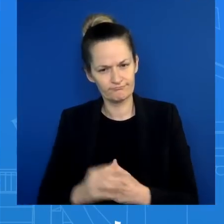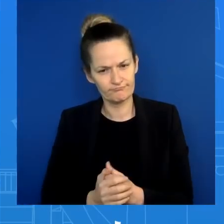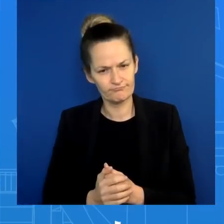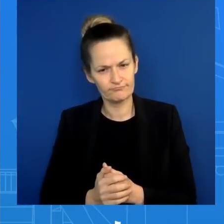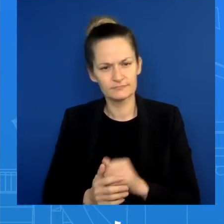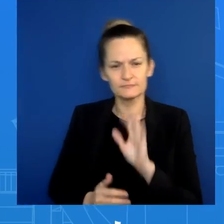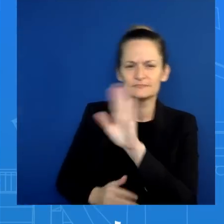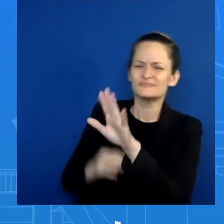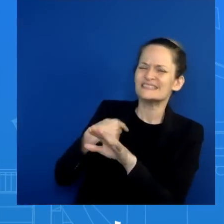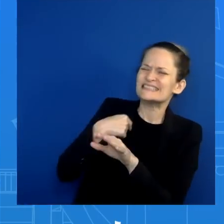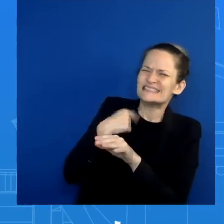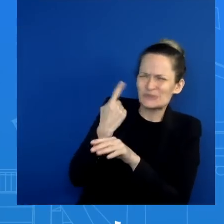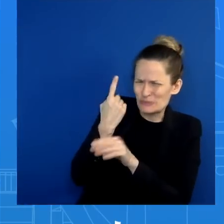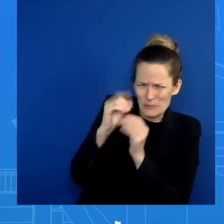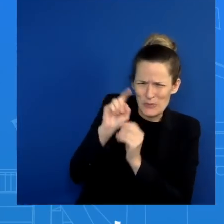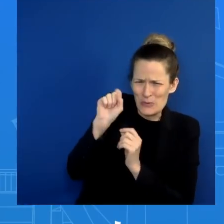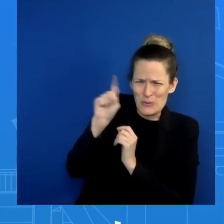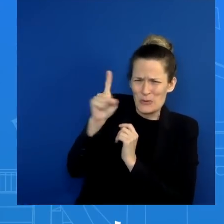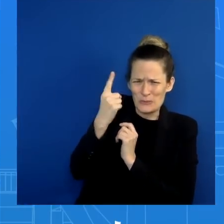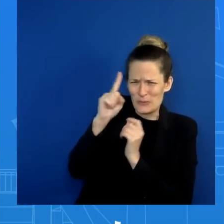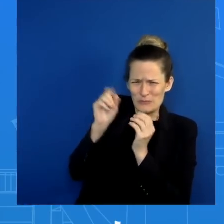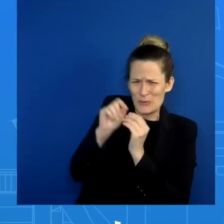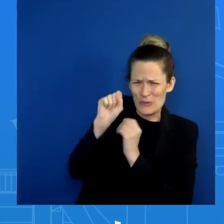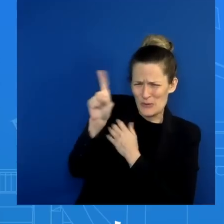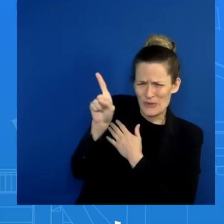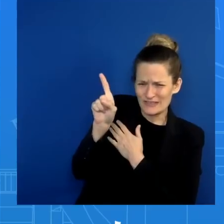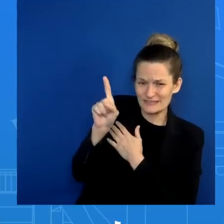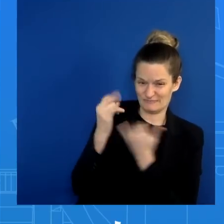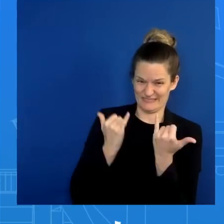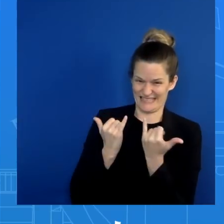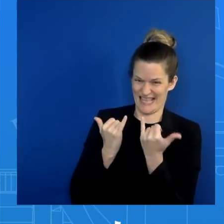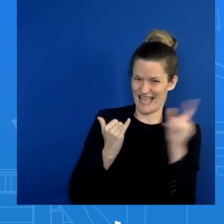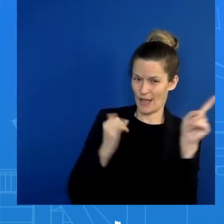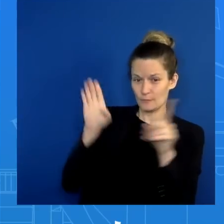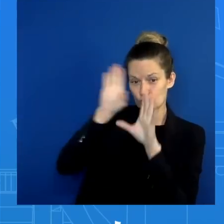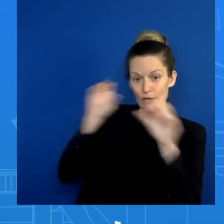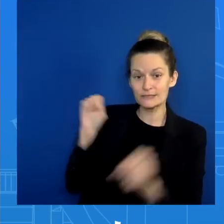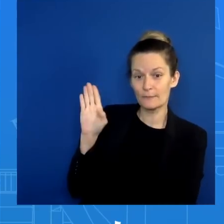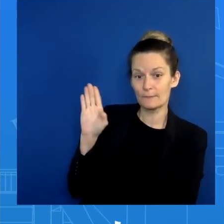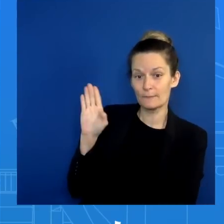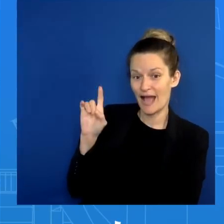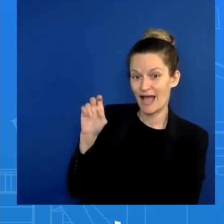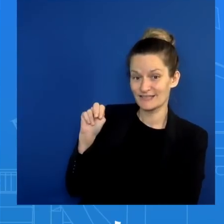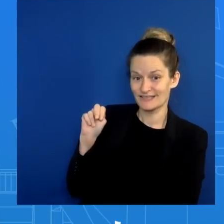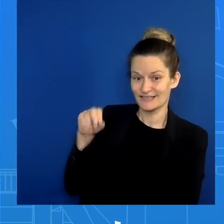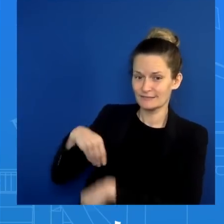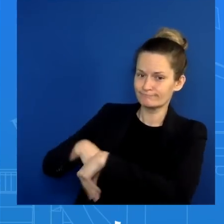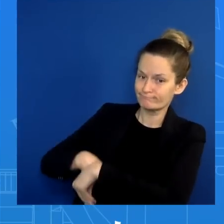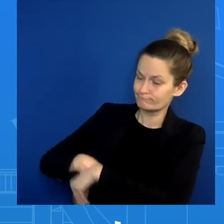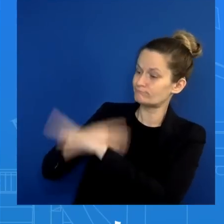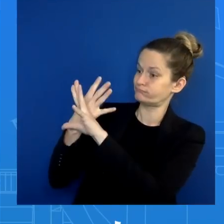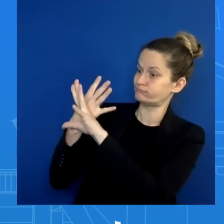I don't think there's a reason. Not yet, but I was one. And there's also the situation with the nuclear power plant